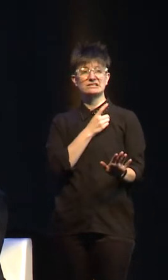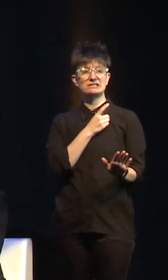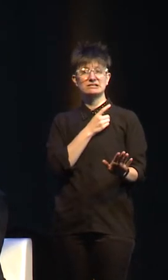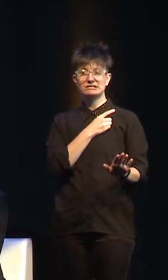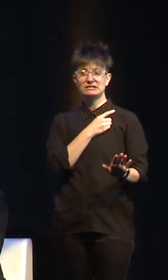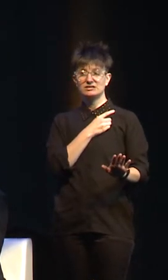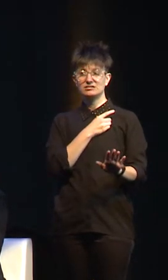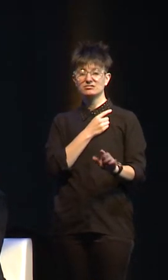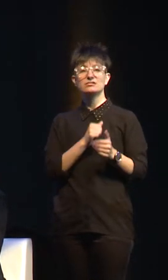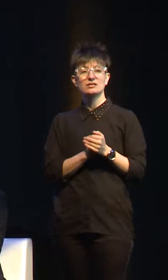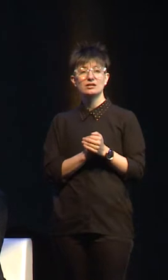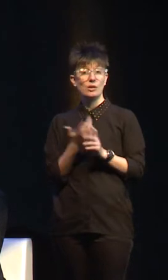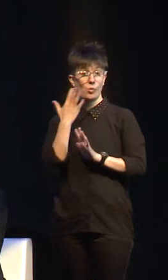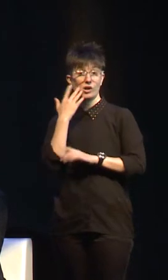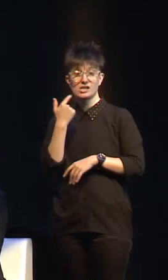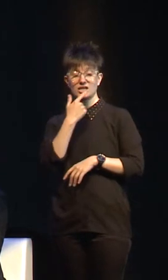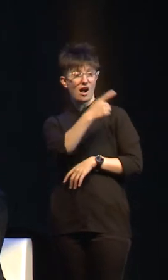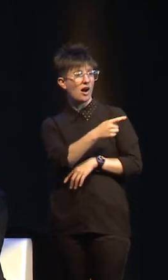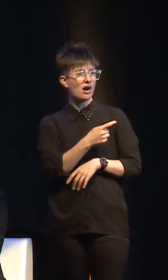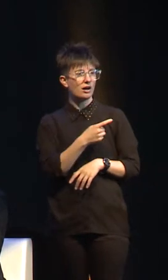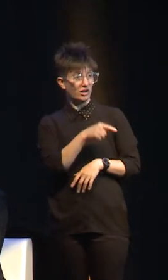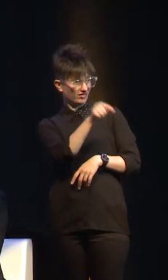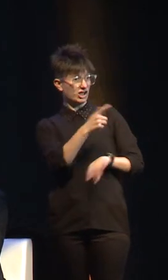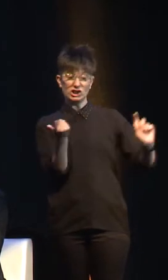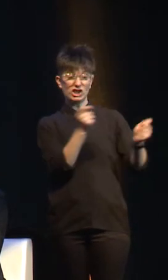say you've got to completely change the way that you're doing everything. And in some